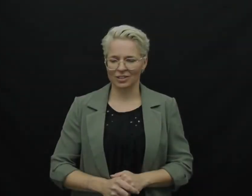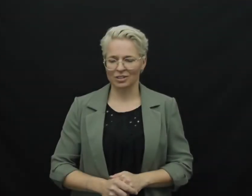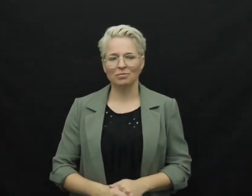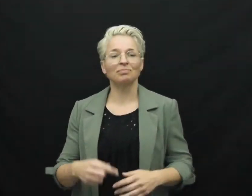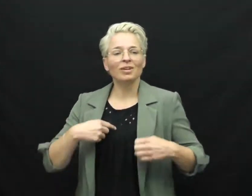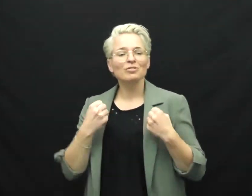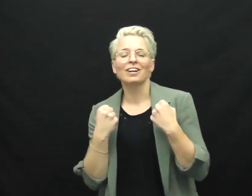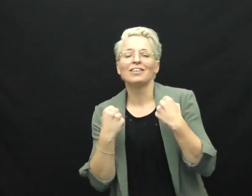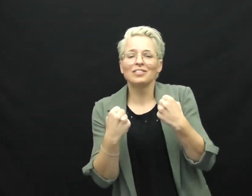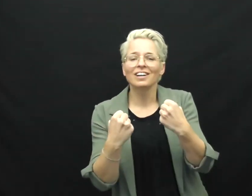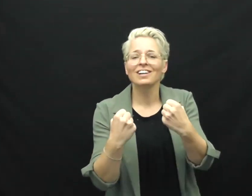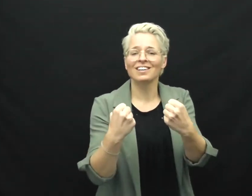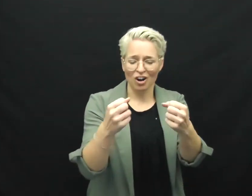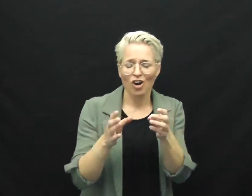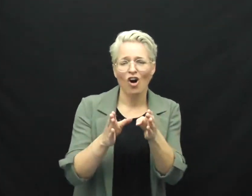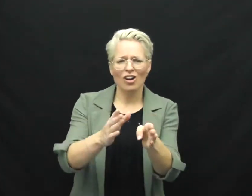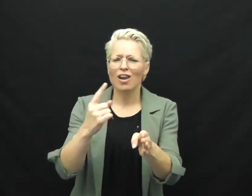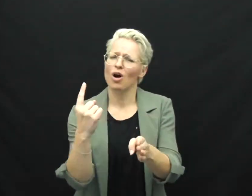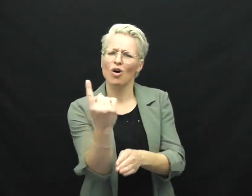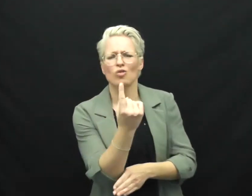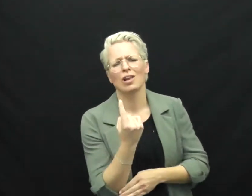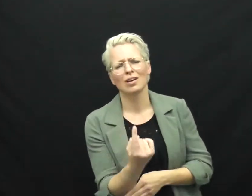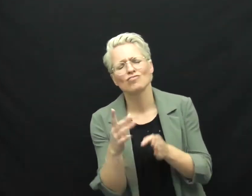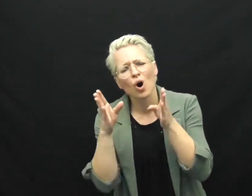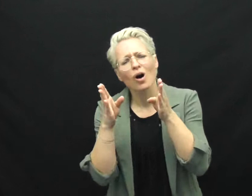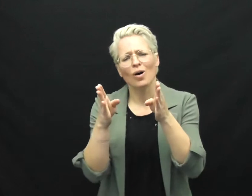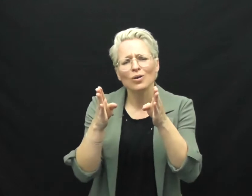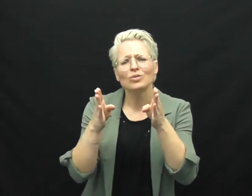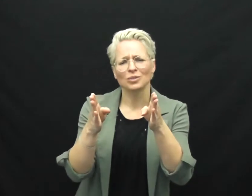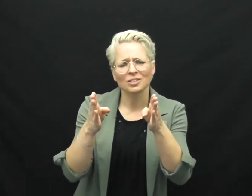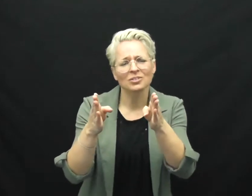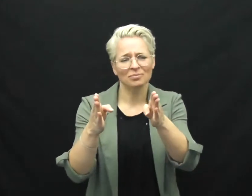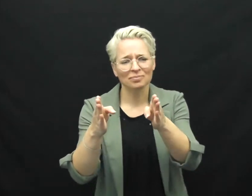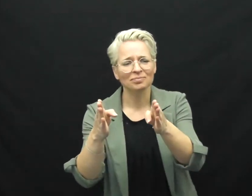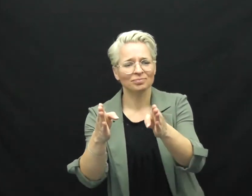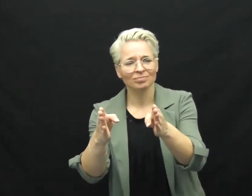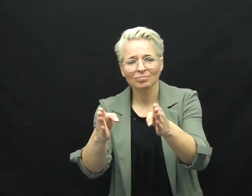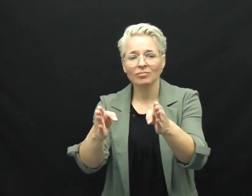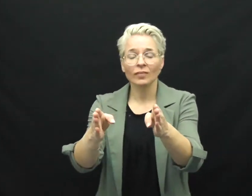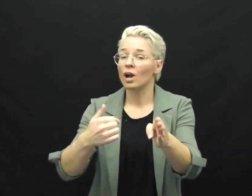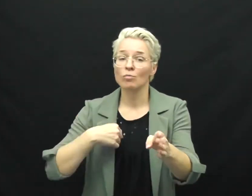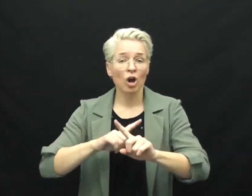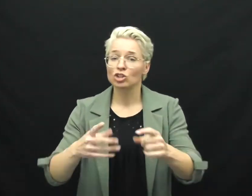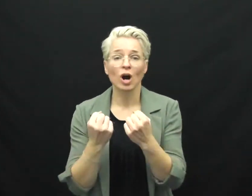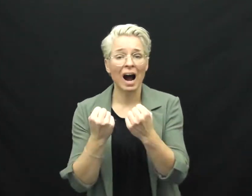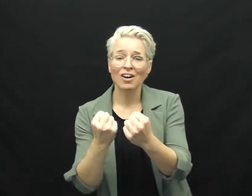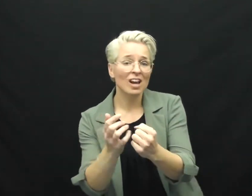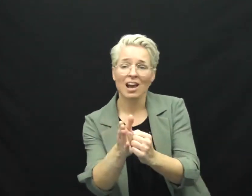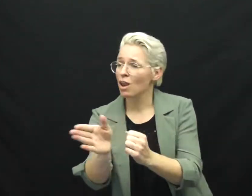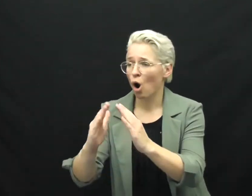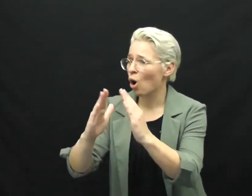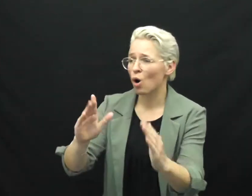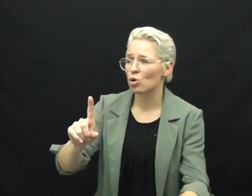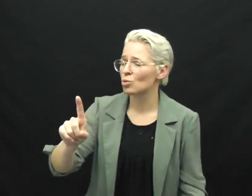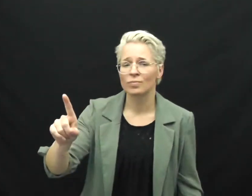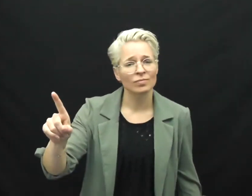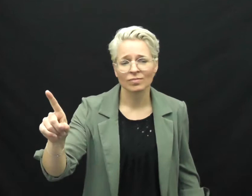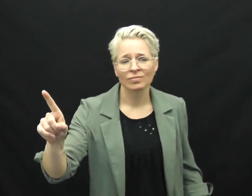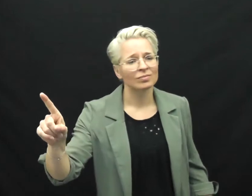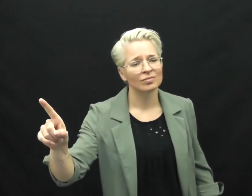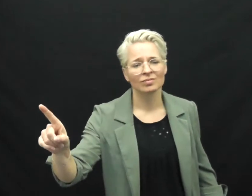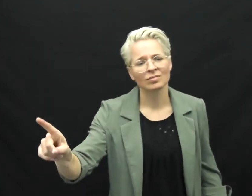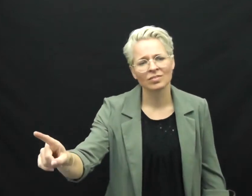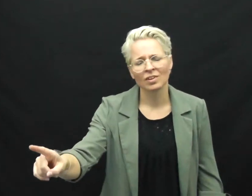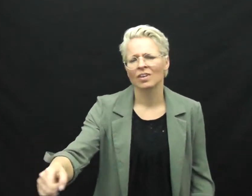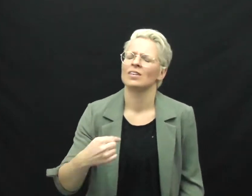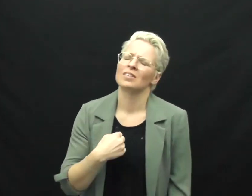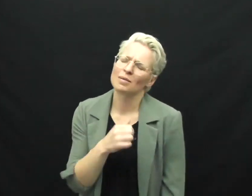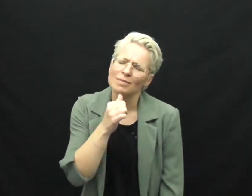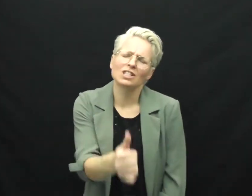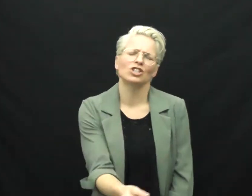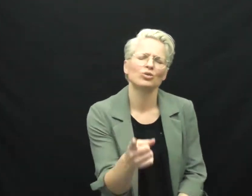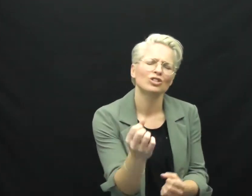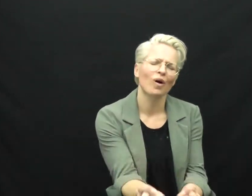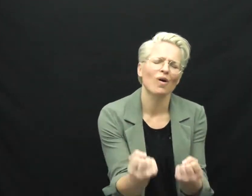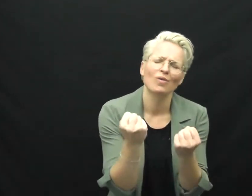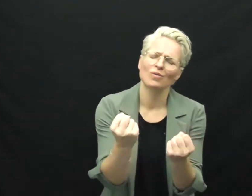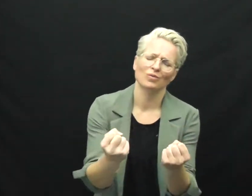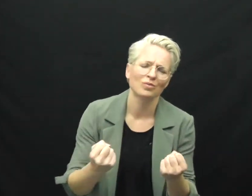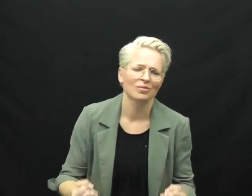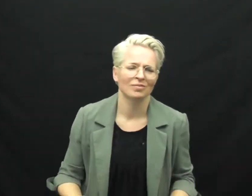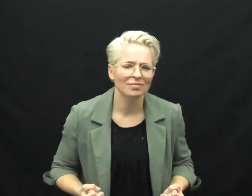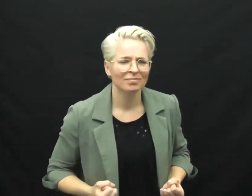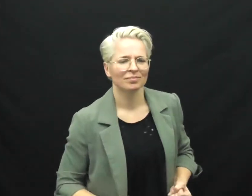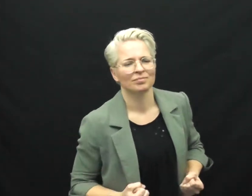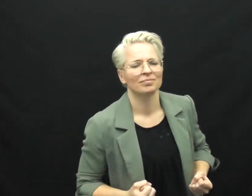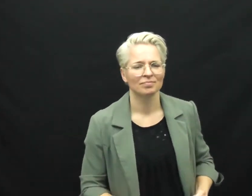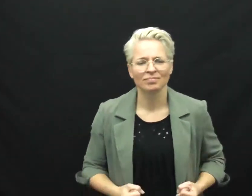I'm driving on a lonely road I'm not driving home and I miss you so